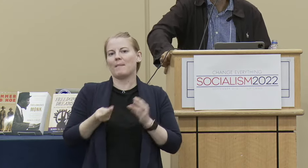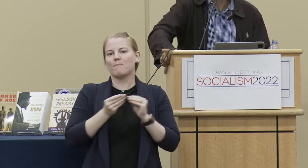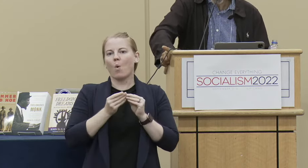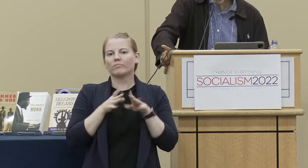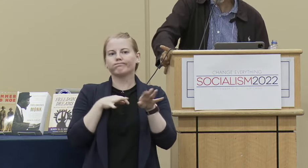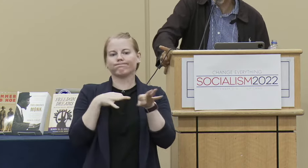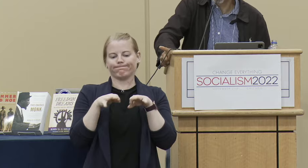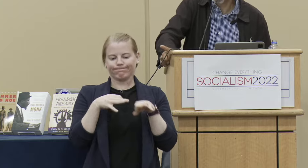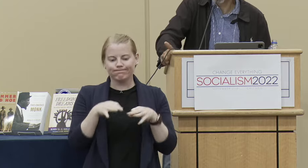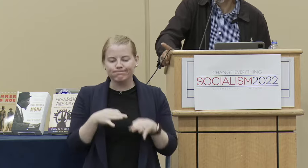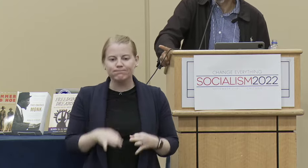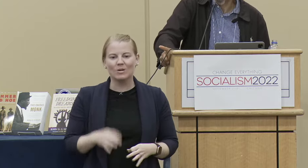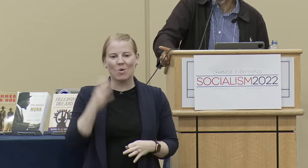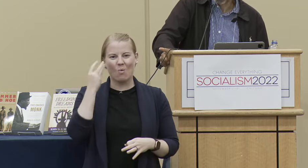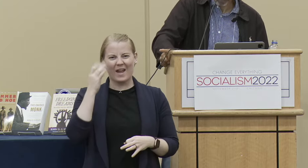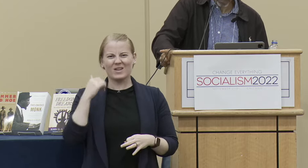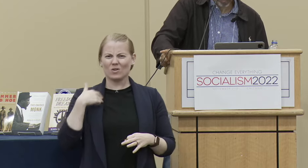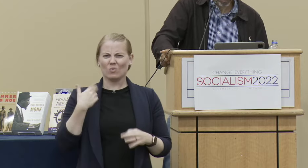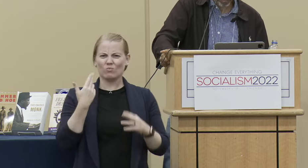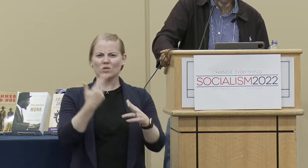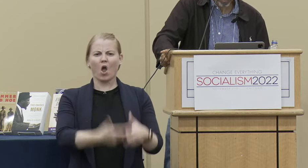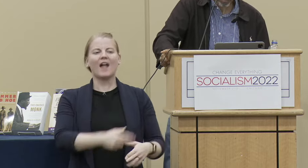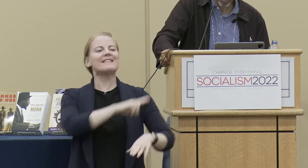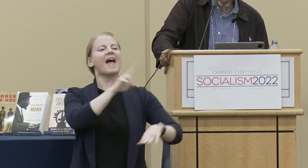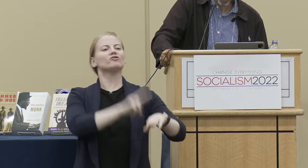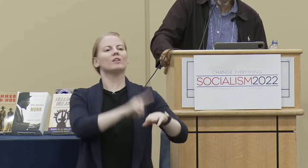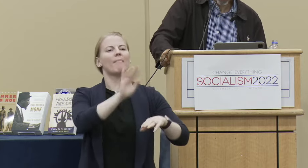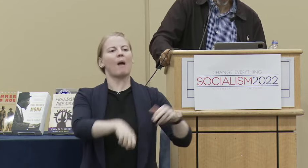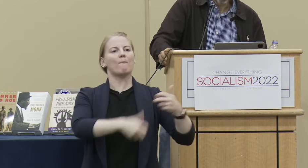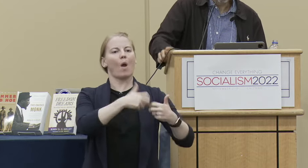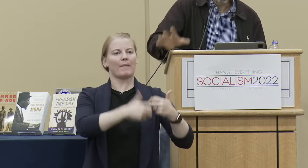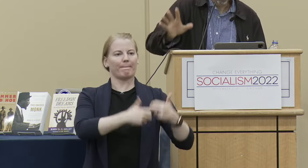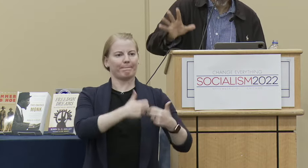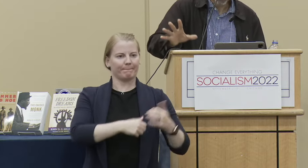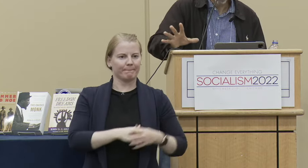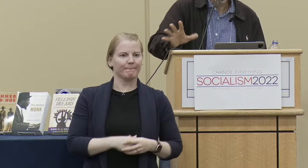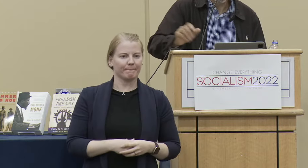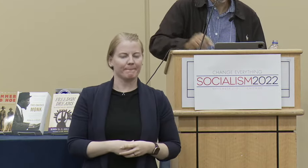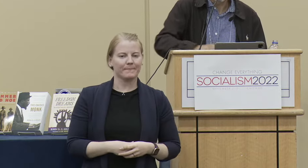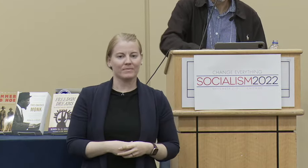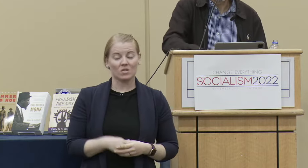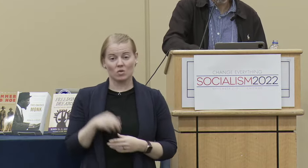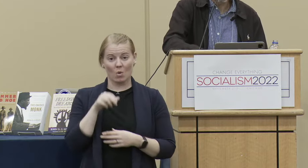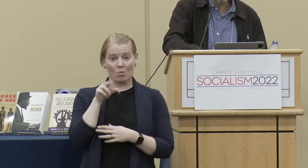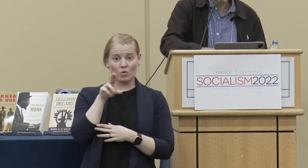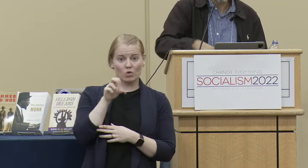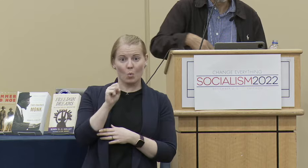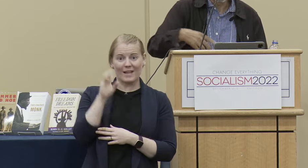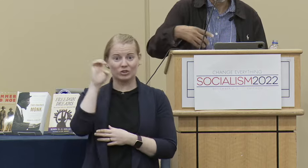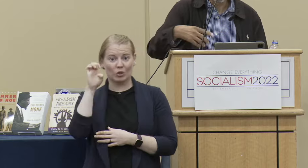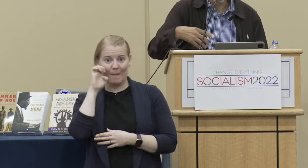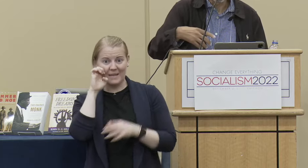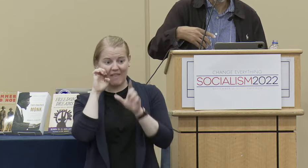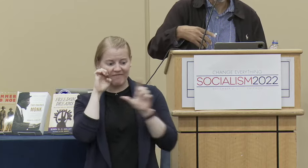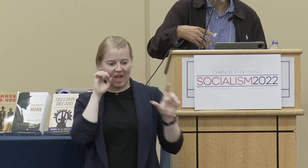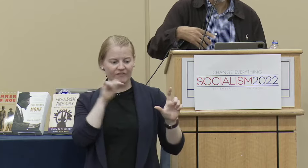latter part about being truly international ist allow s